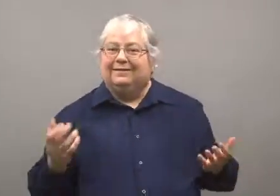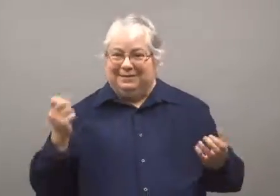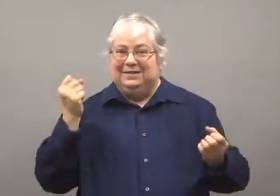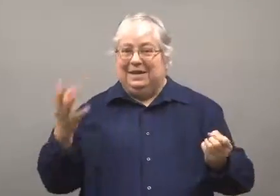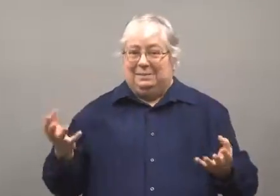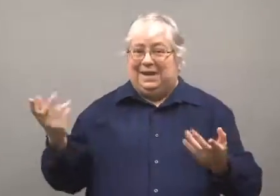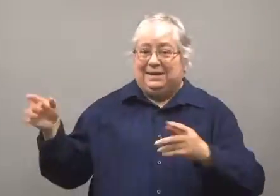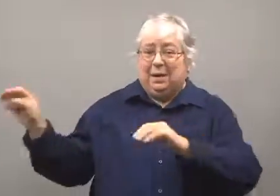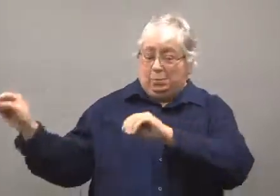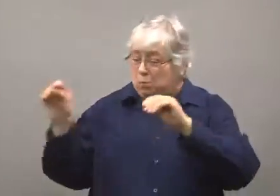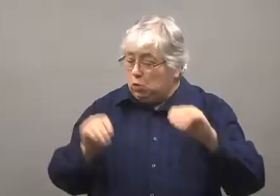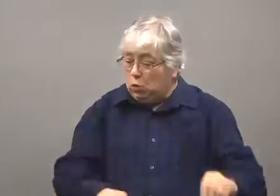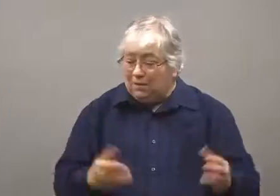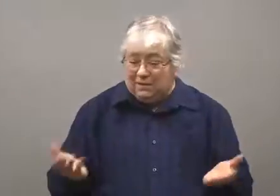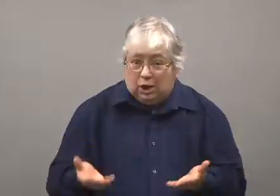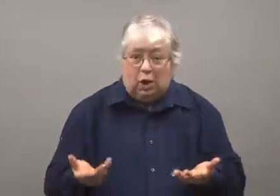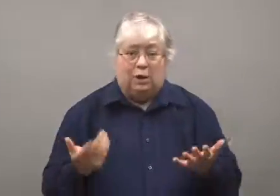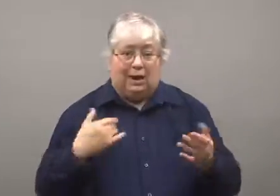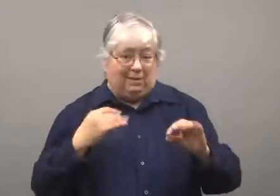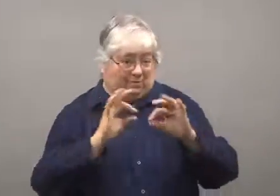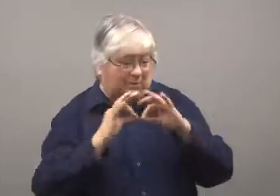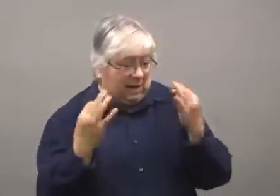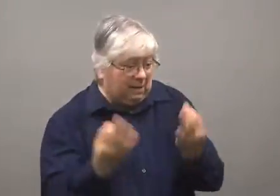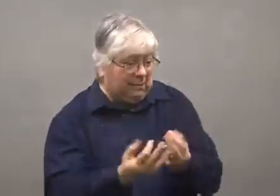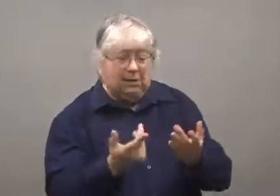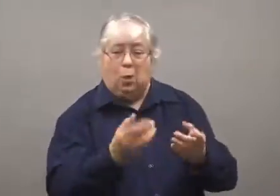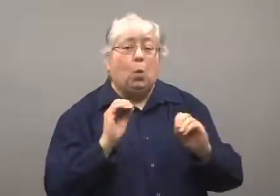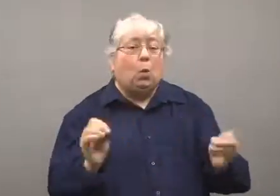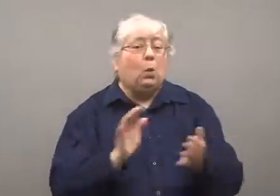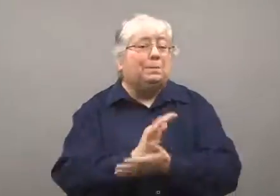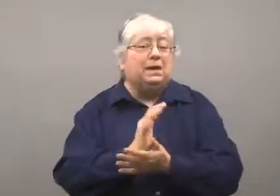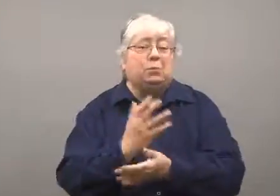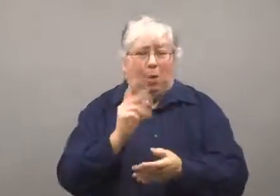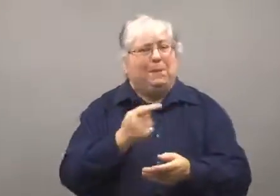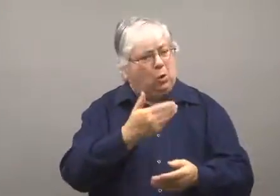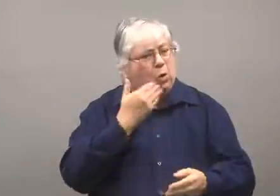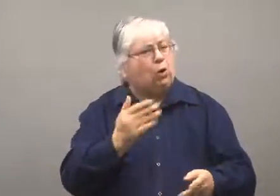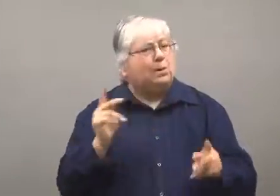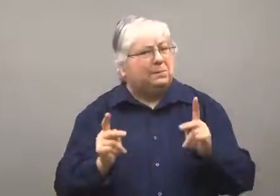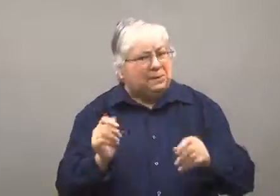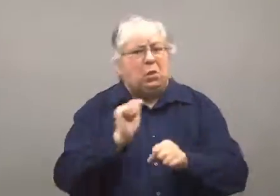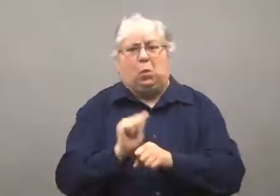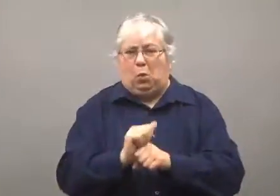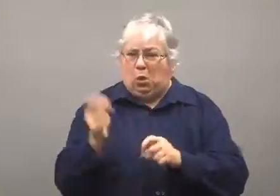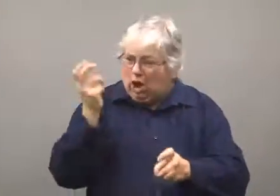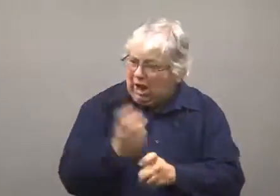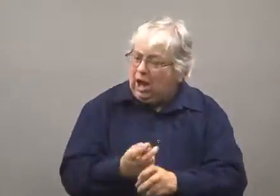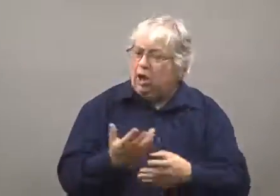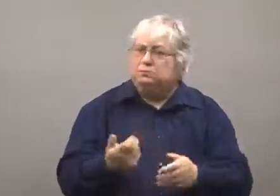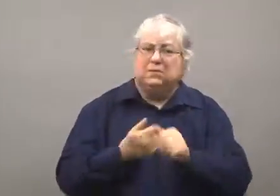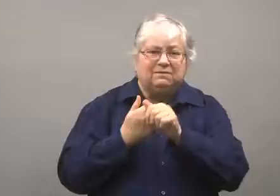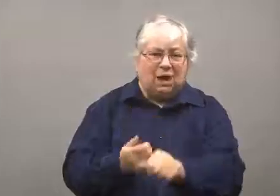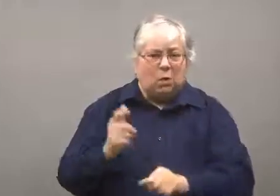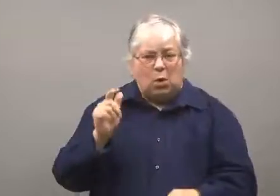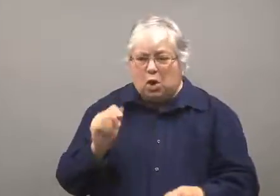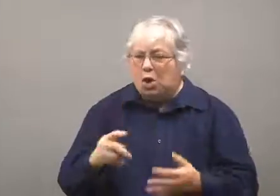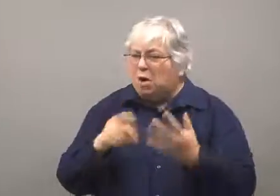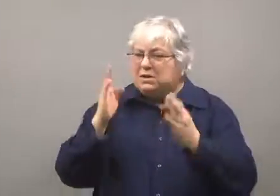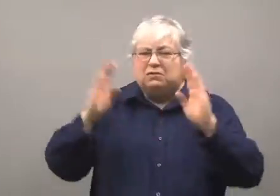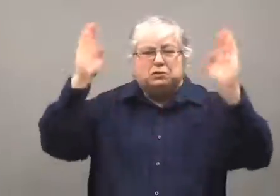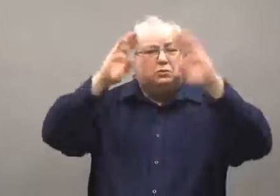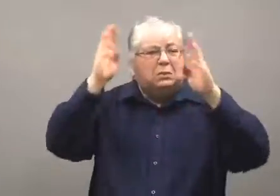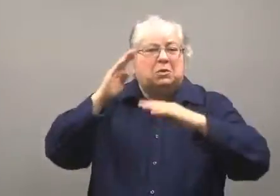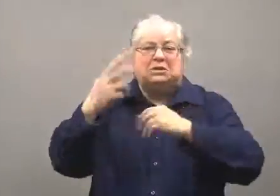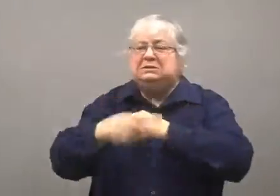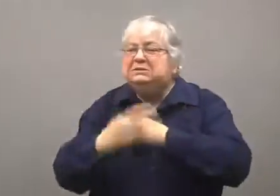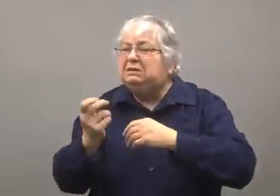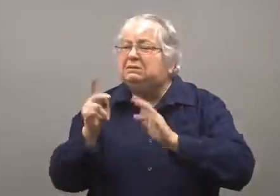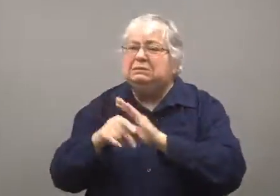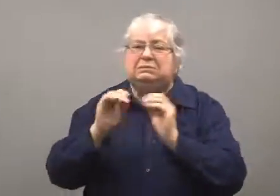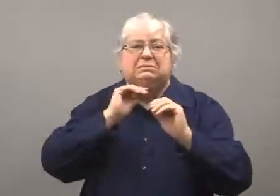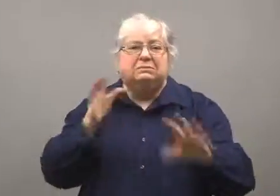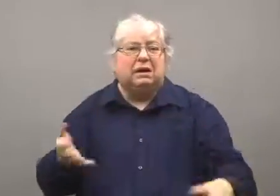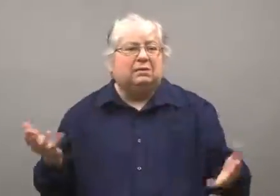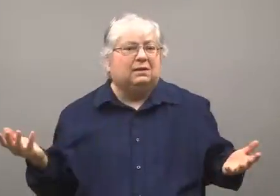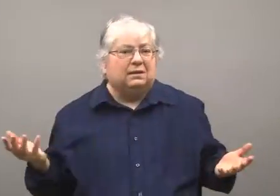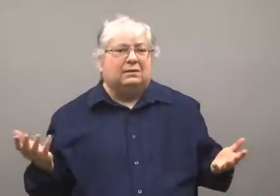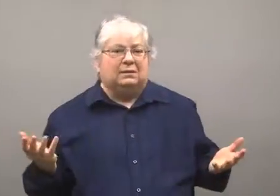He said undocumented aliens with families are good people and good workers.